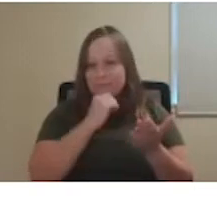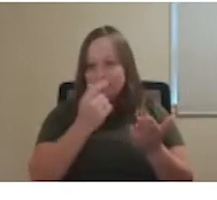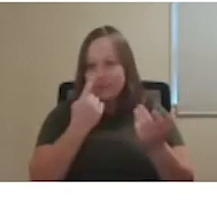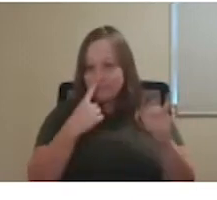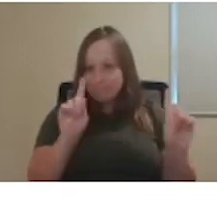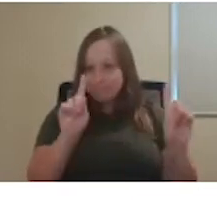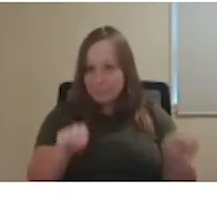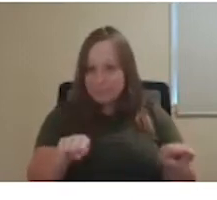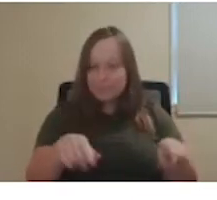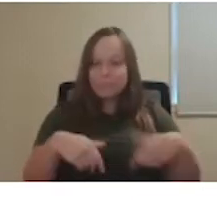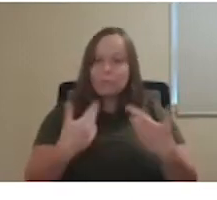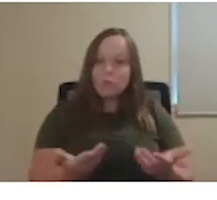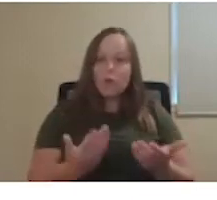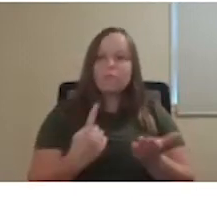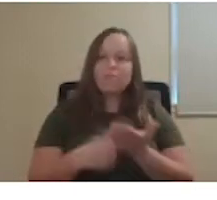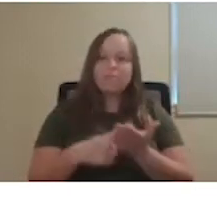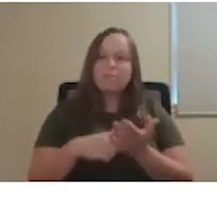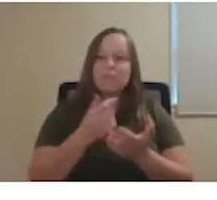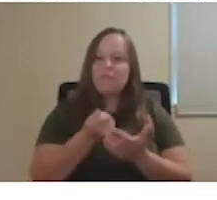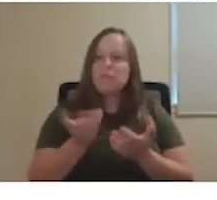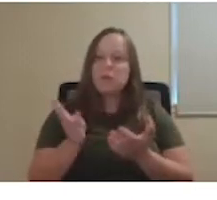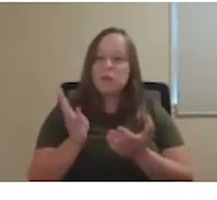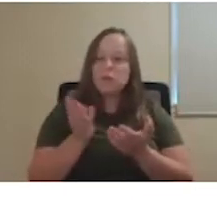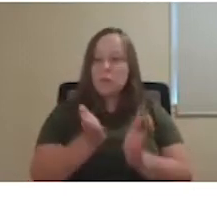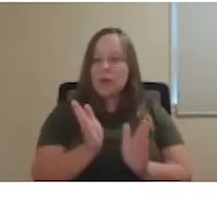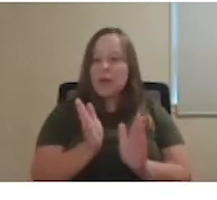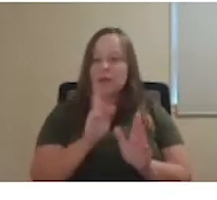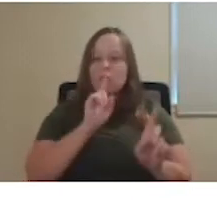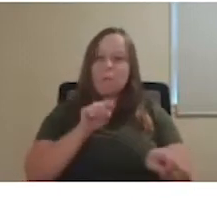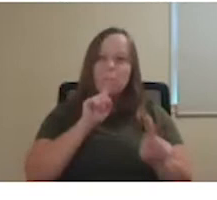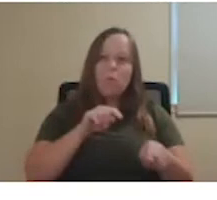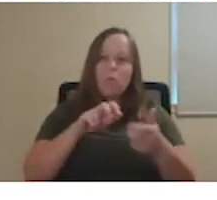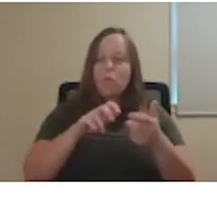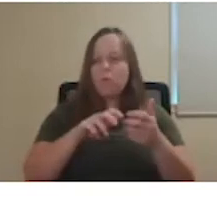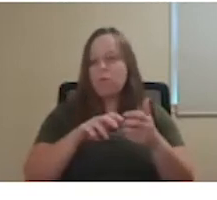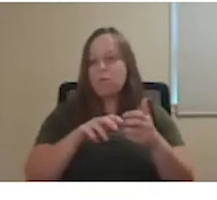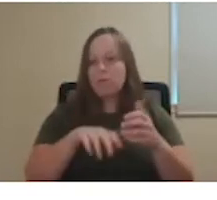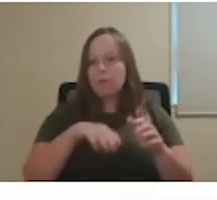So we're going to go over a couple of ways to report accessibility barriers, depending